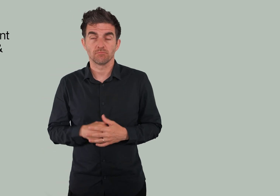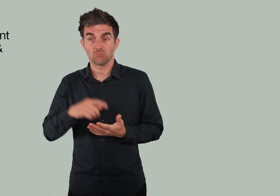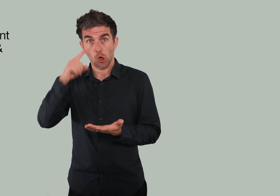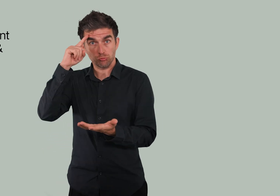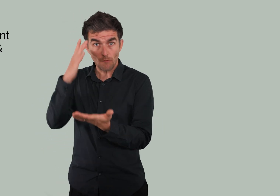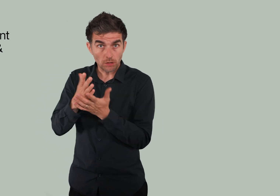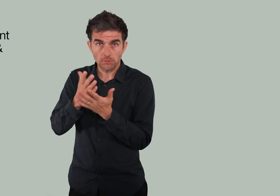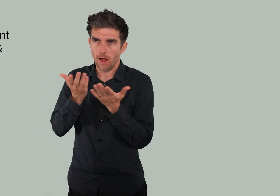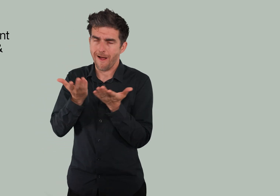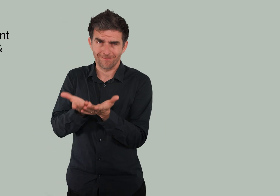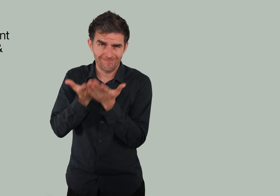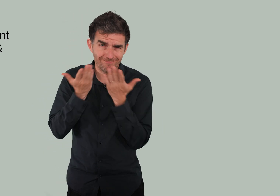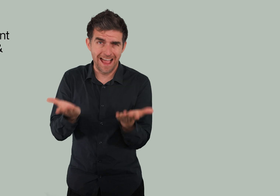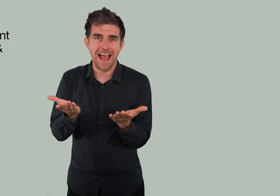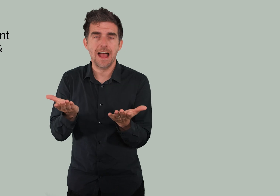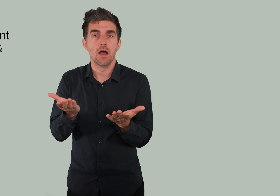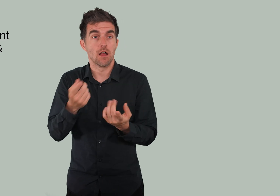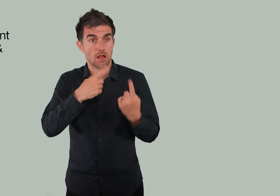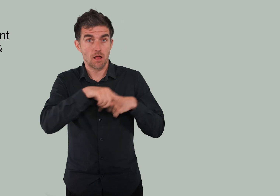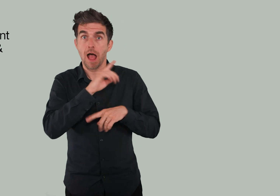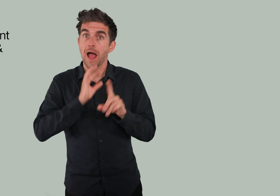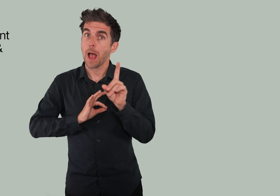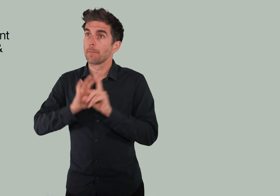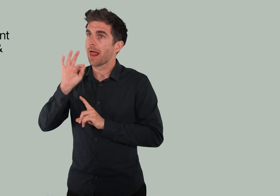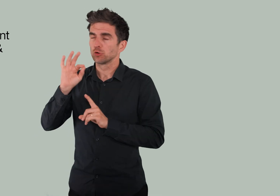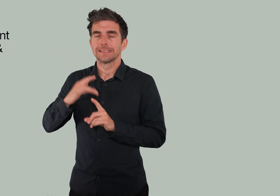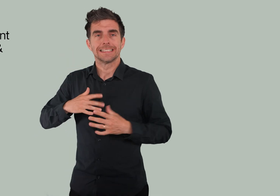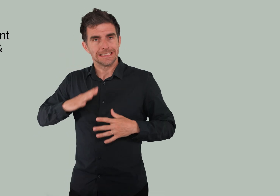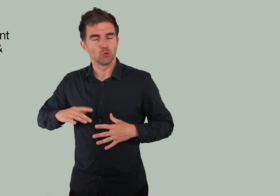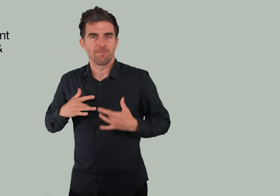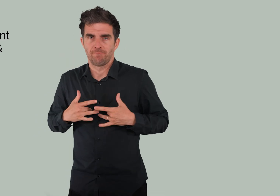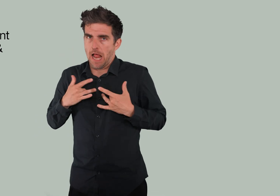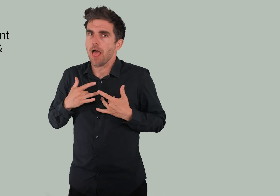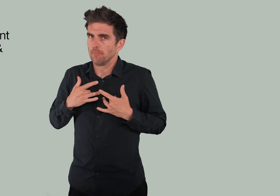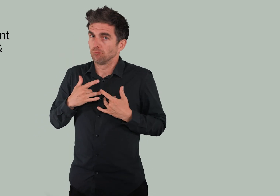Trust and fairness; applicants need to feel they have